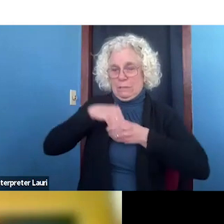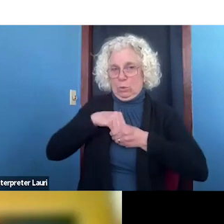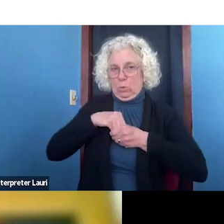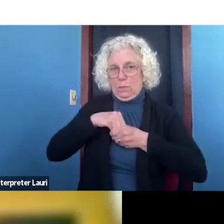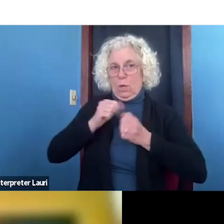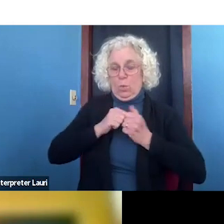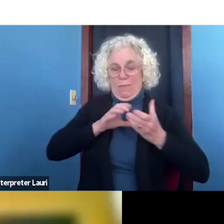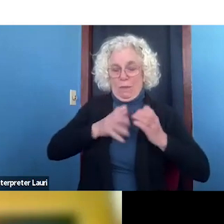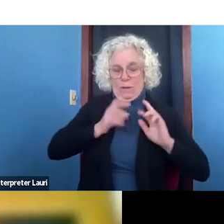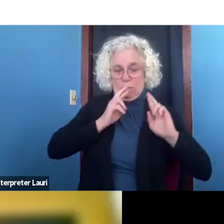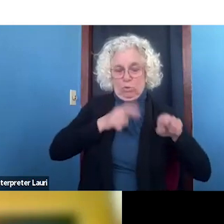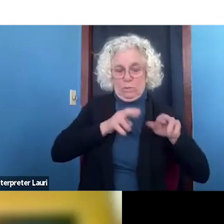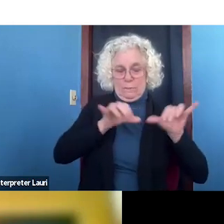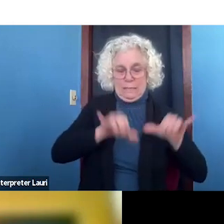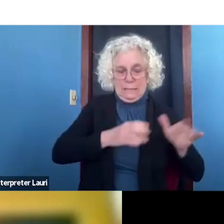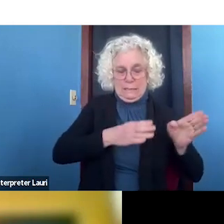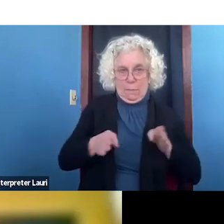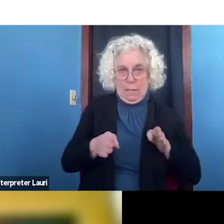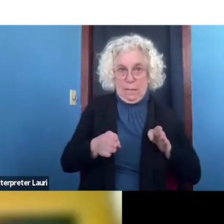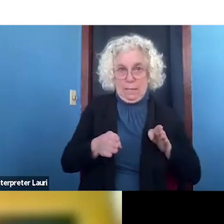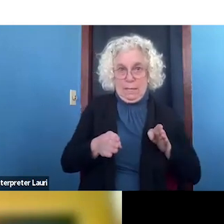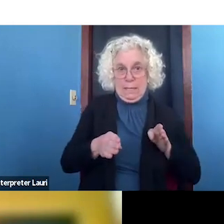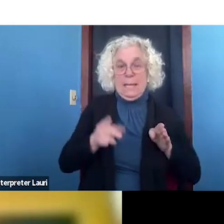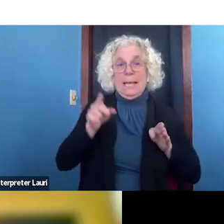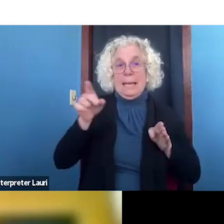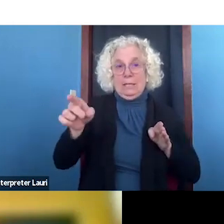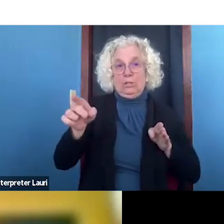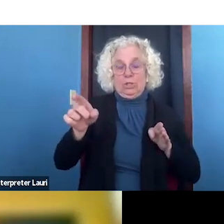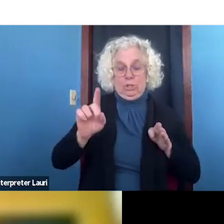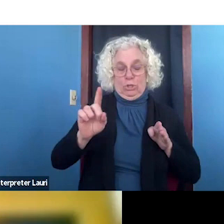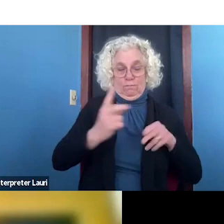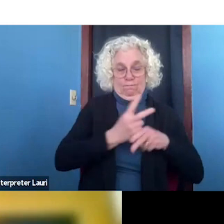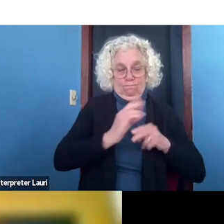response, system planning and implementation.